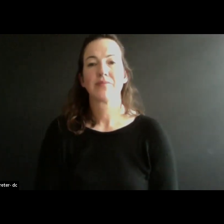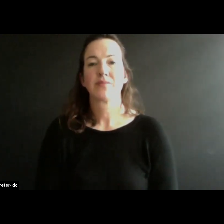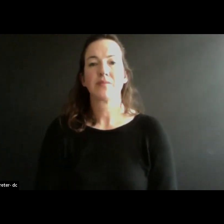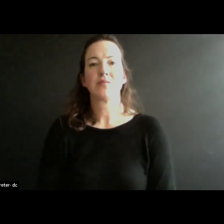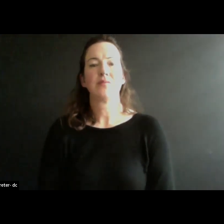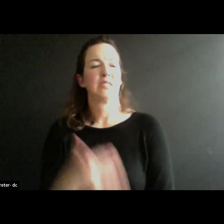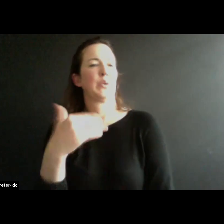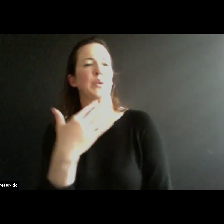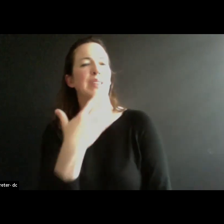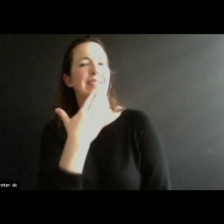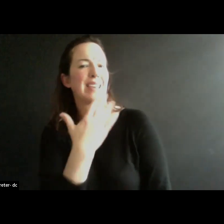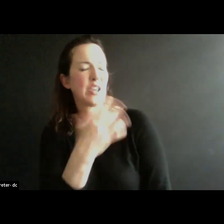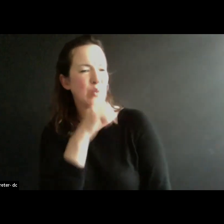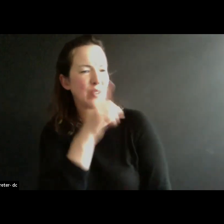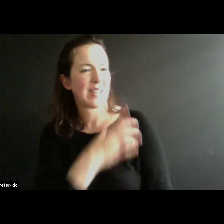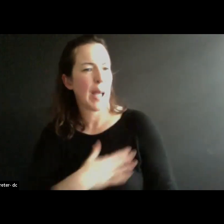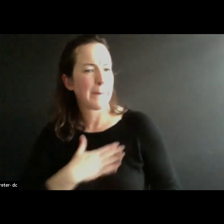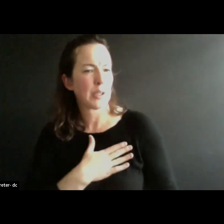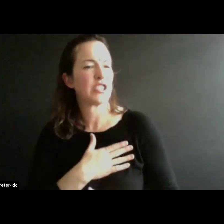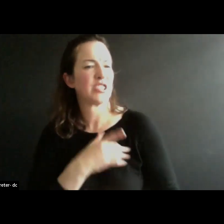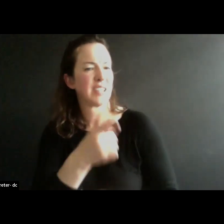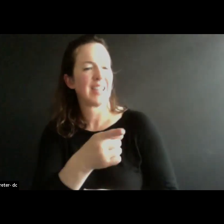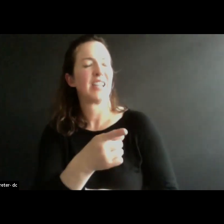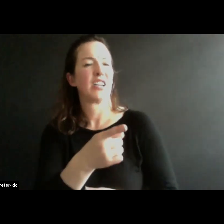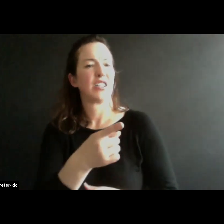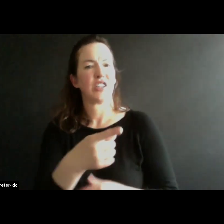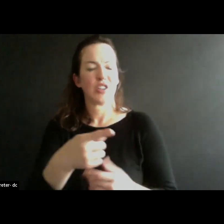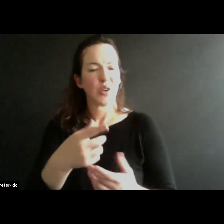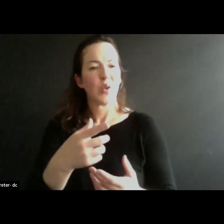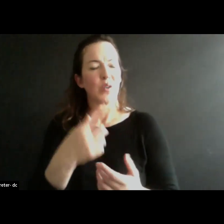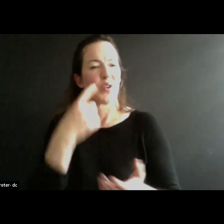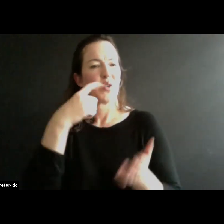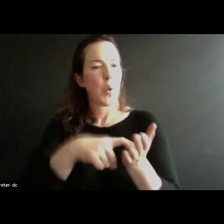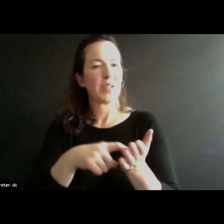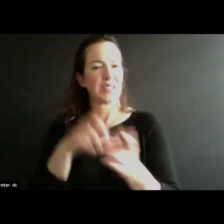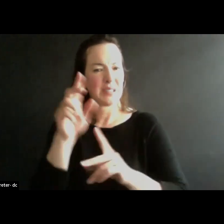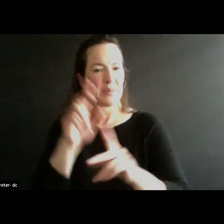hearing just how quickly you pivoted and recognize what people were really needing and listening